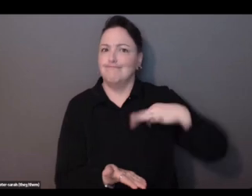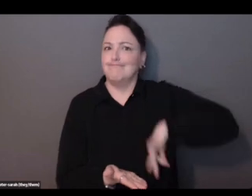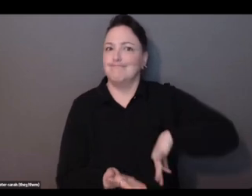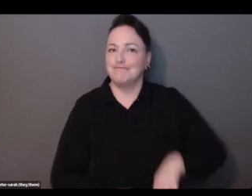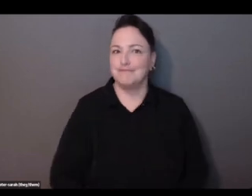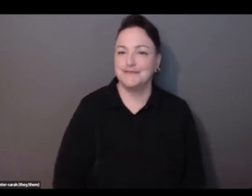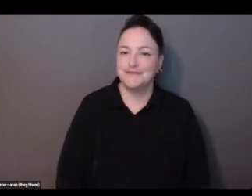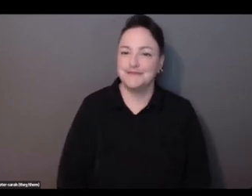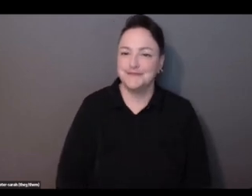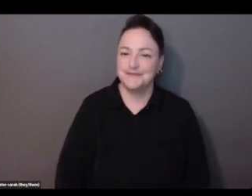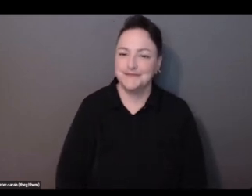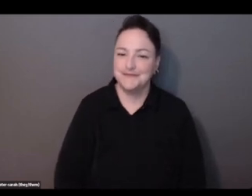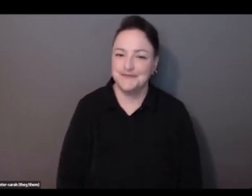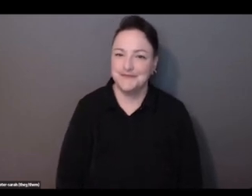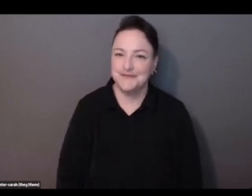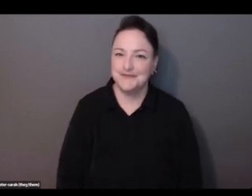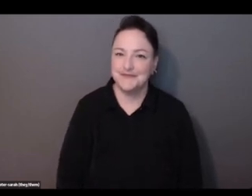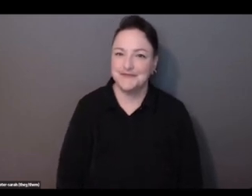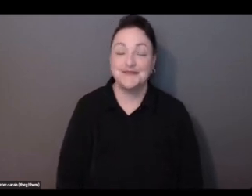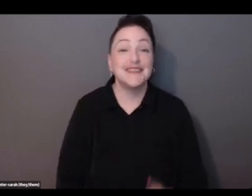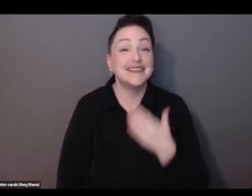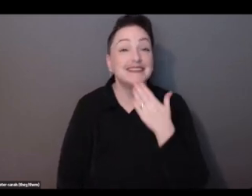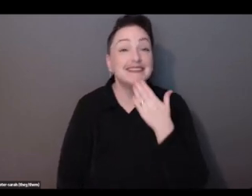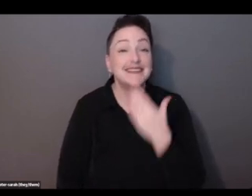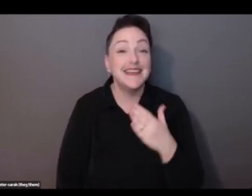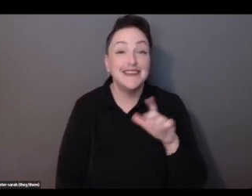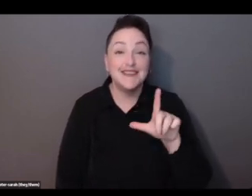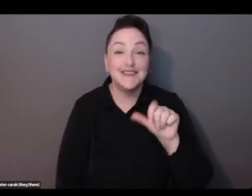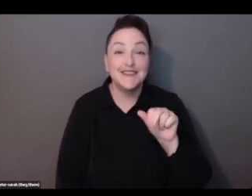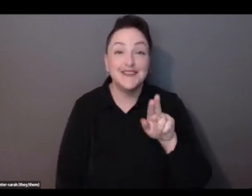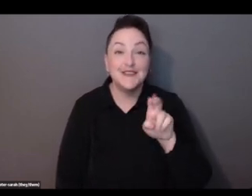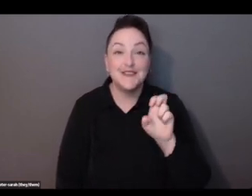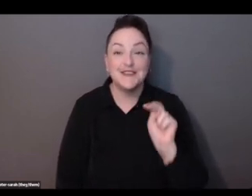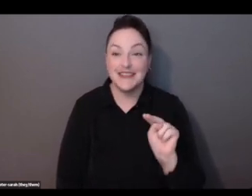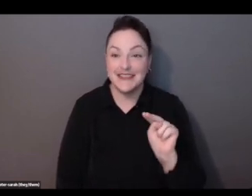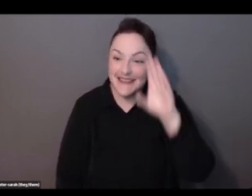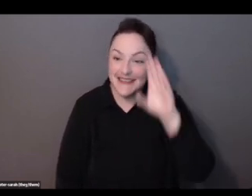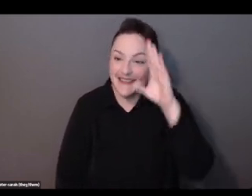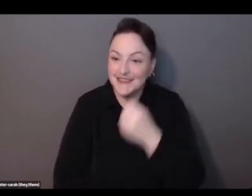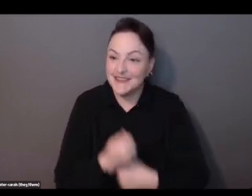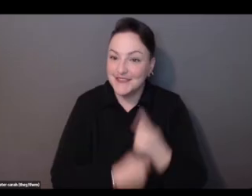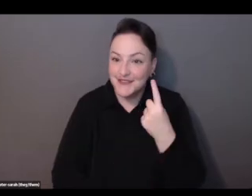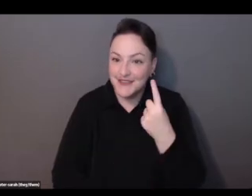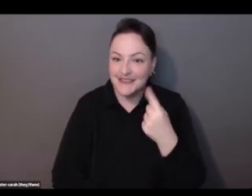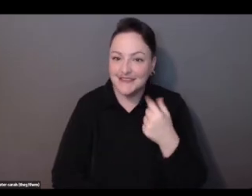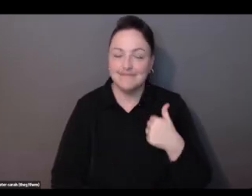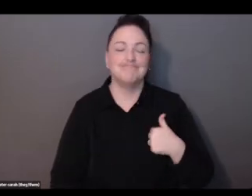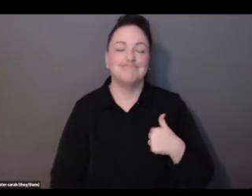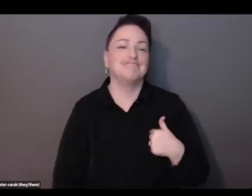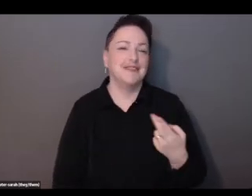Thanks so much, Laurin. Hello, everyone. Again, my name is Hannah Diamond.